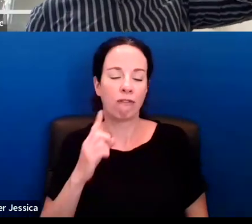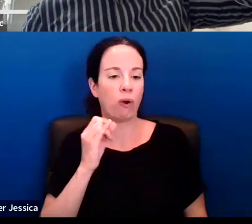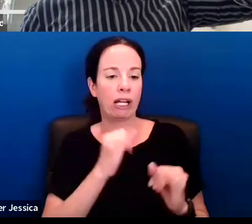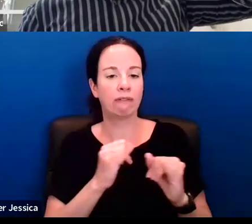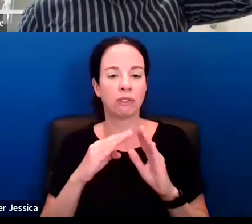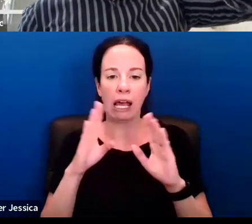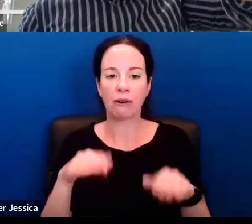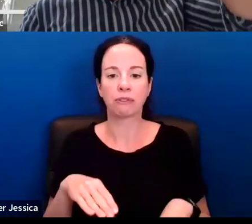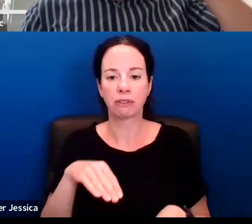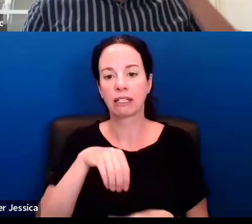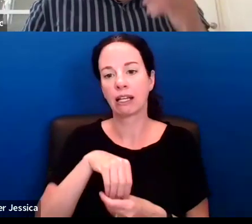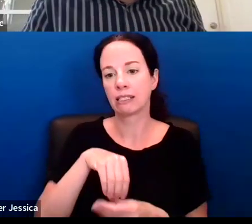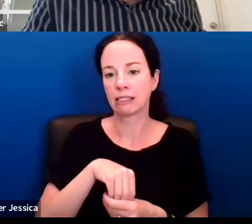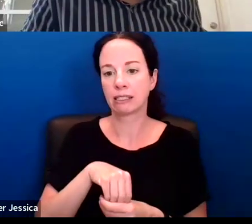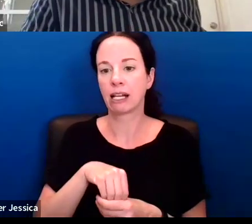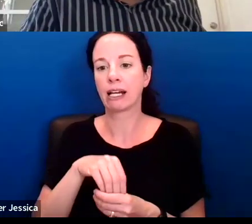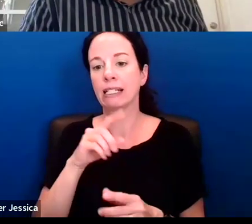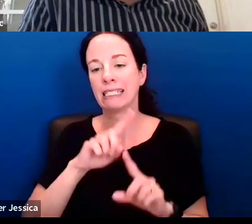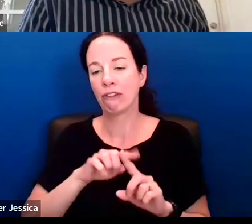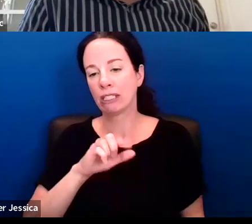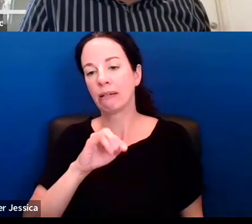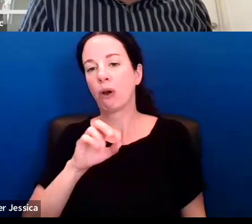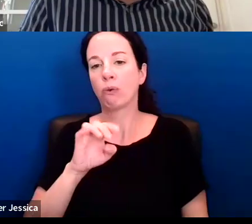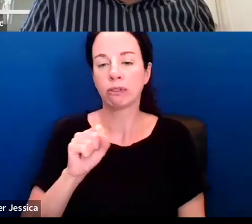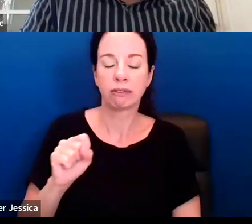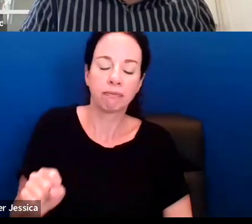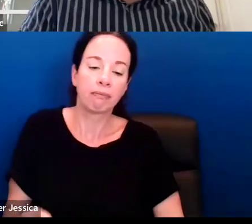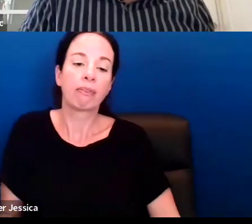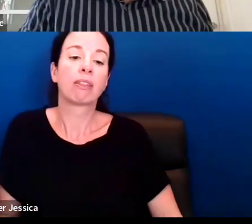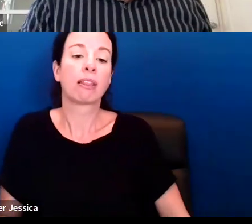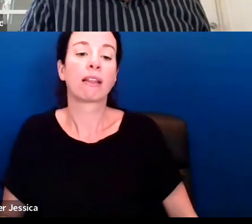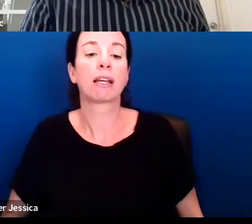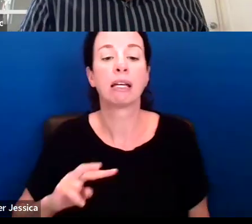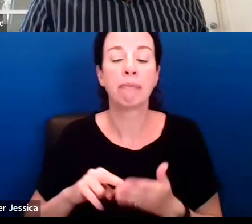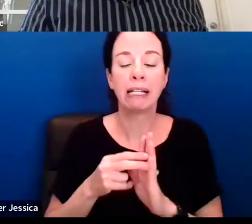homes inside of those zip codes and ensuring that the households are matched only with the